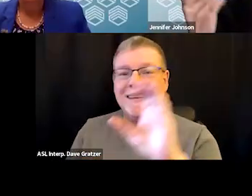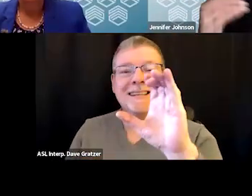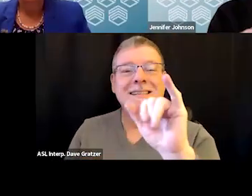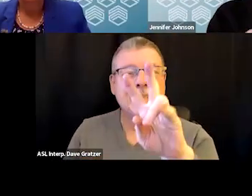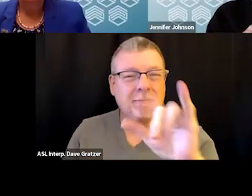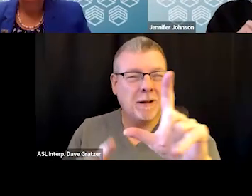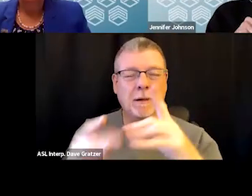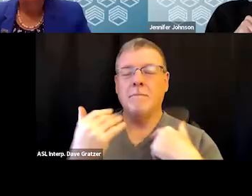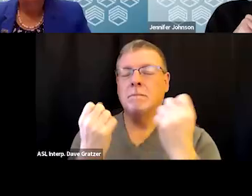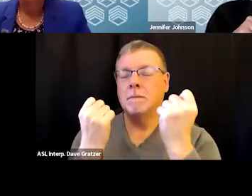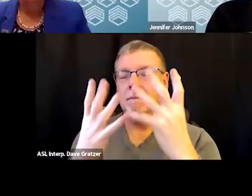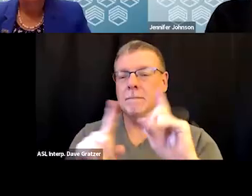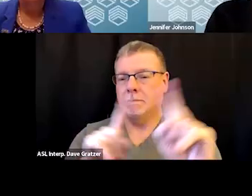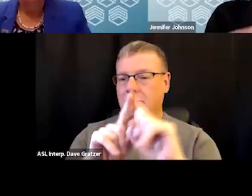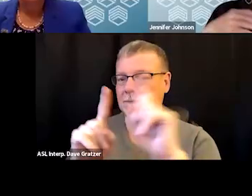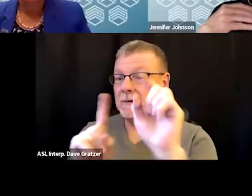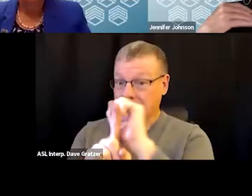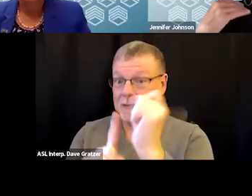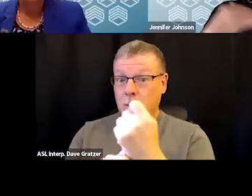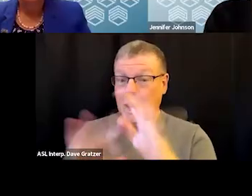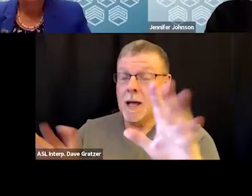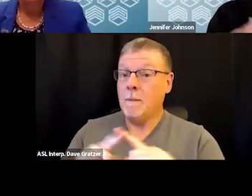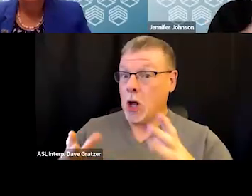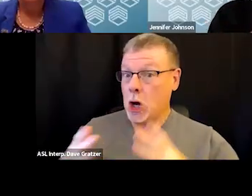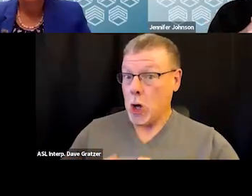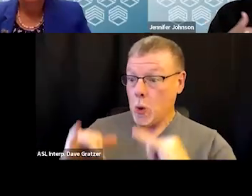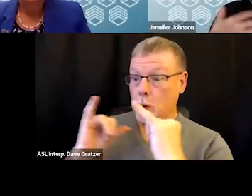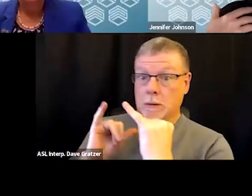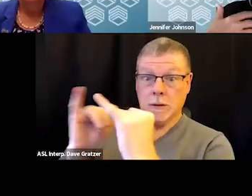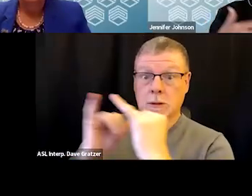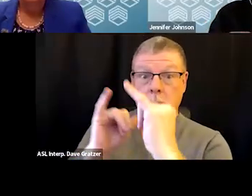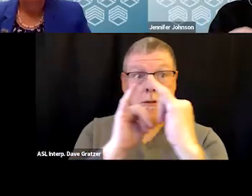There are all sorts of situations. But is their clothing consistent with the environmental conditions?